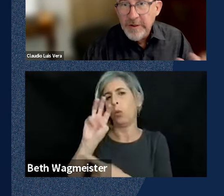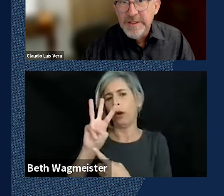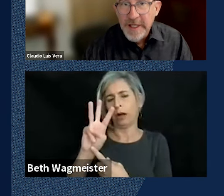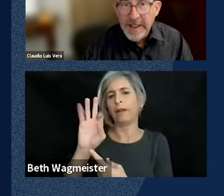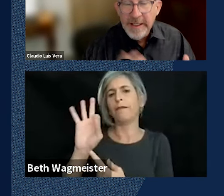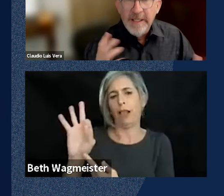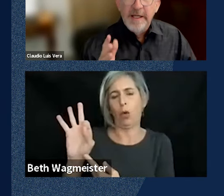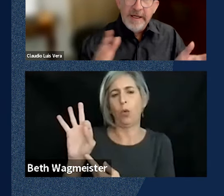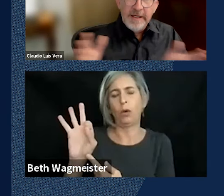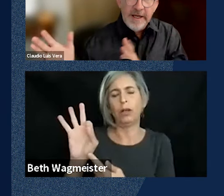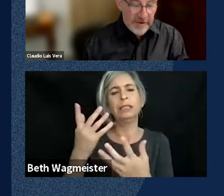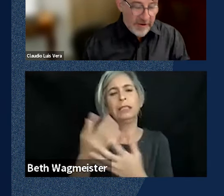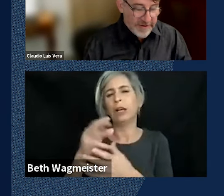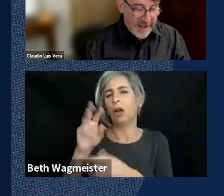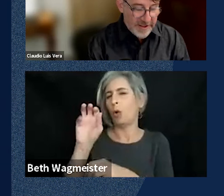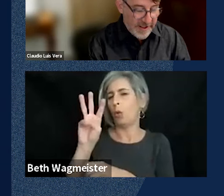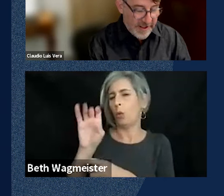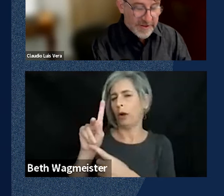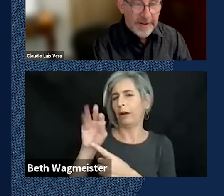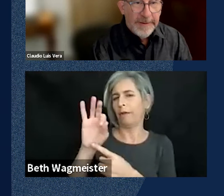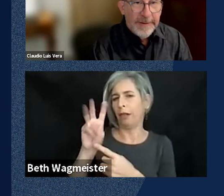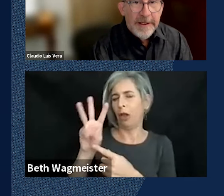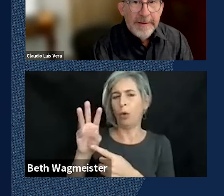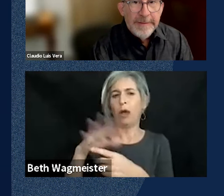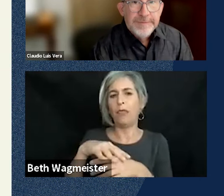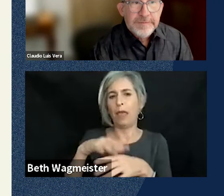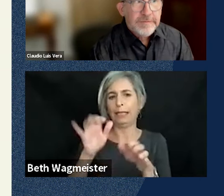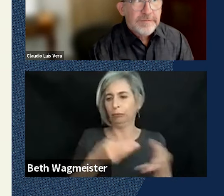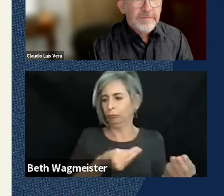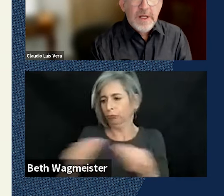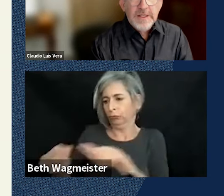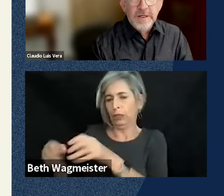when you're designing, and in the handoff to engineers.